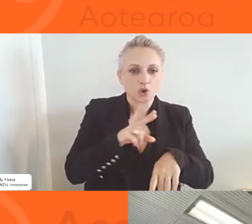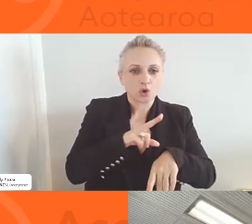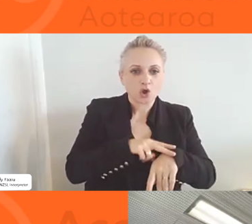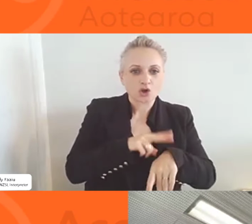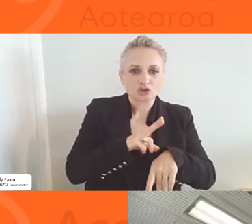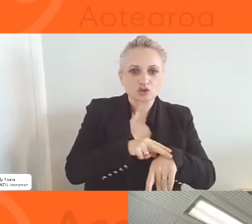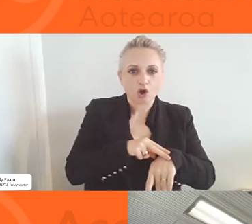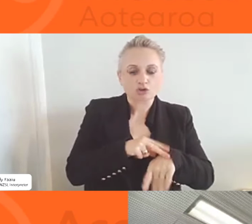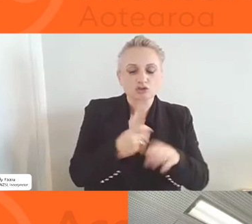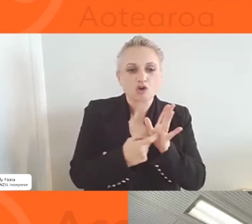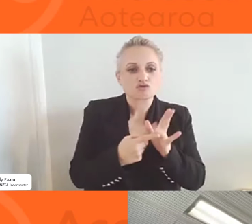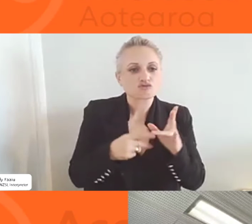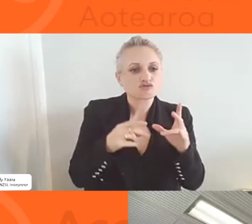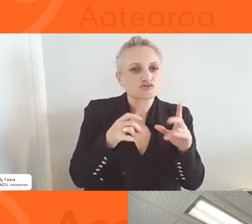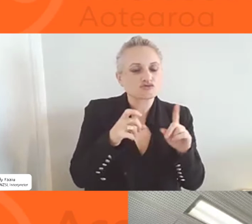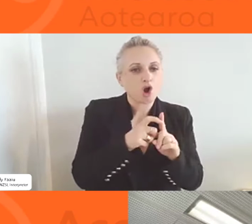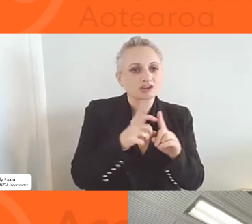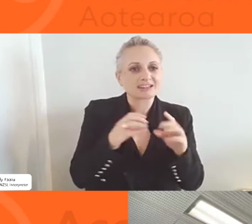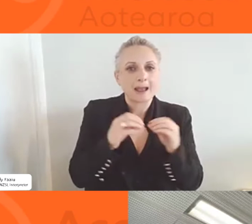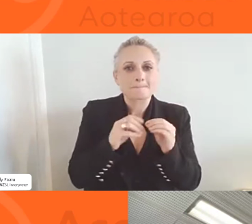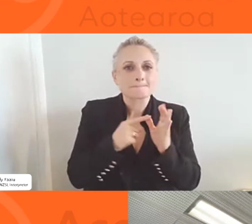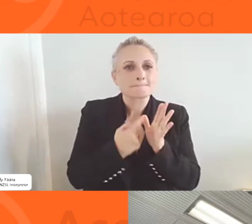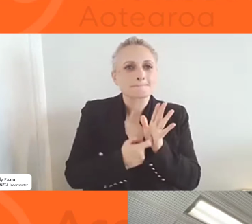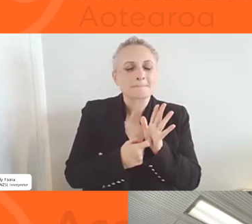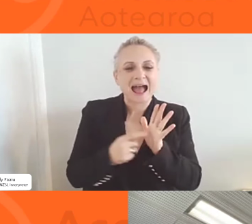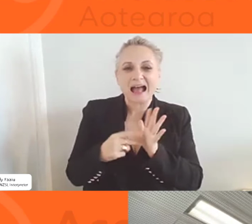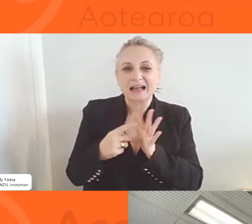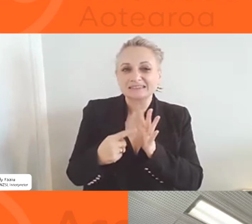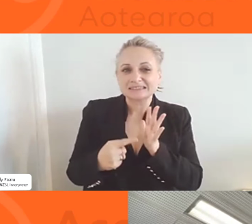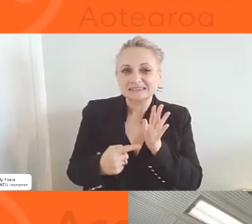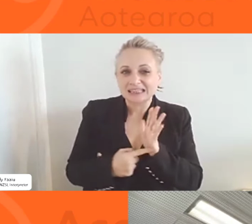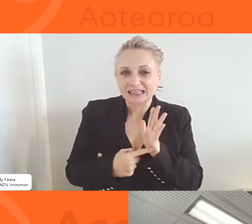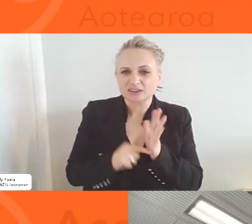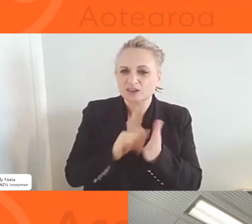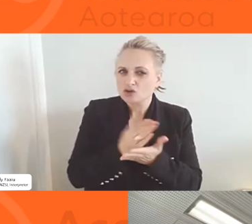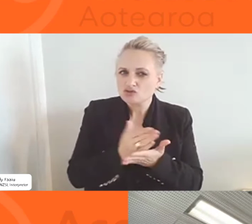has made it or not, I don't think. Anyway, let us get going, we've